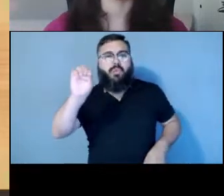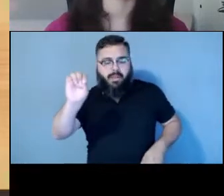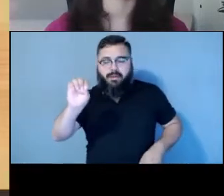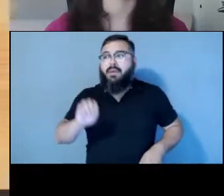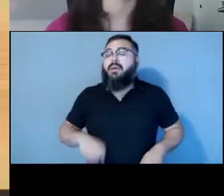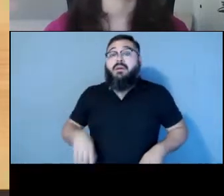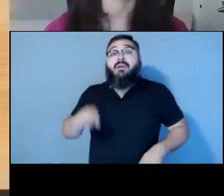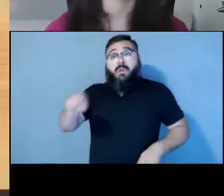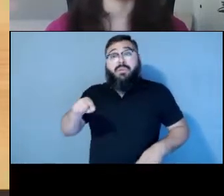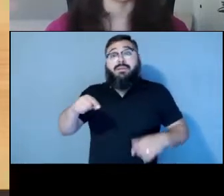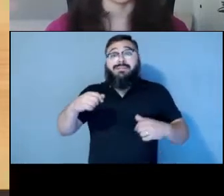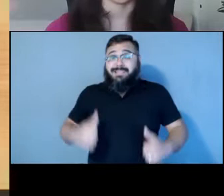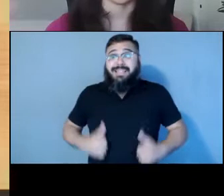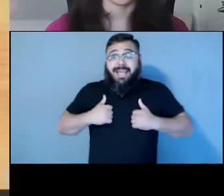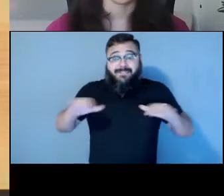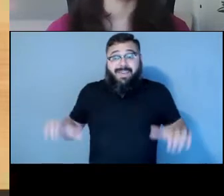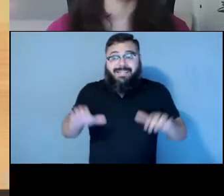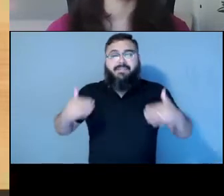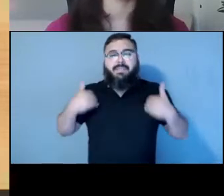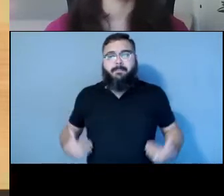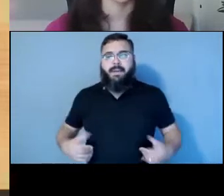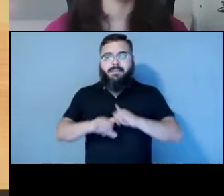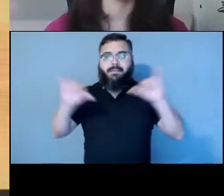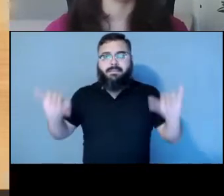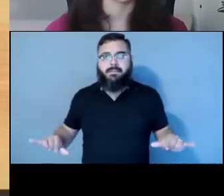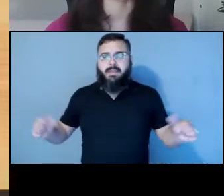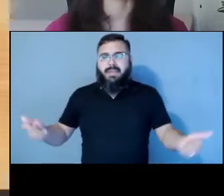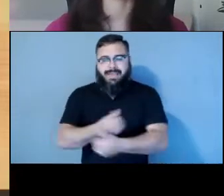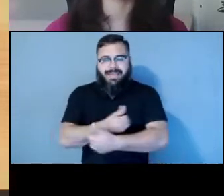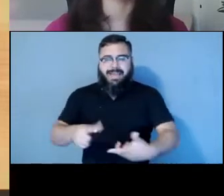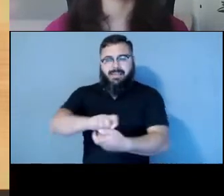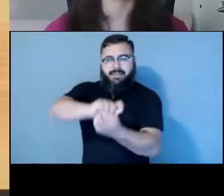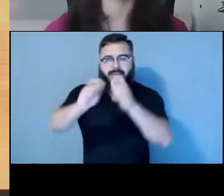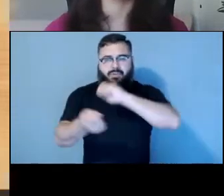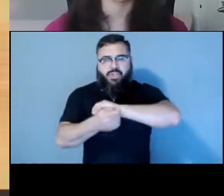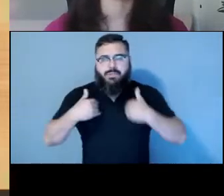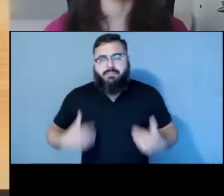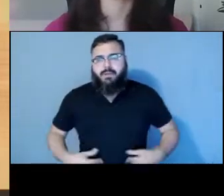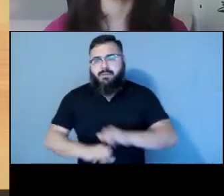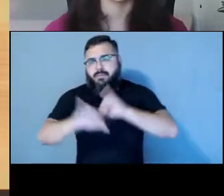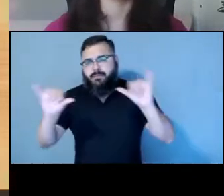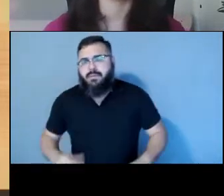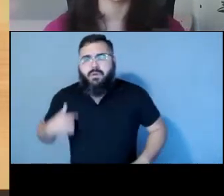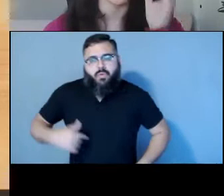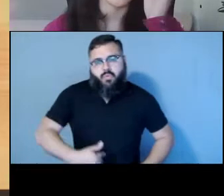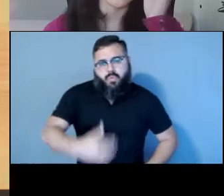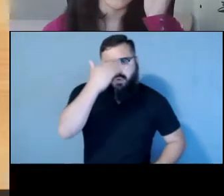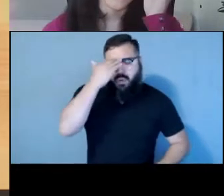is the bodily system. So anything that changes the bodily system we know could potentially be a covered disability